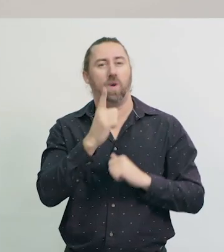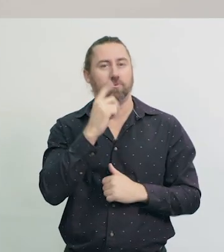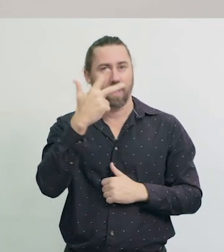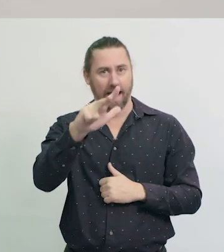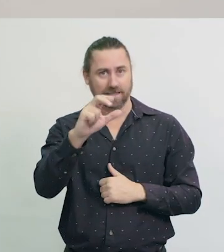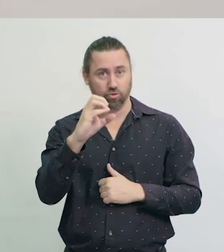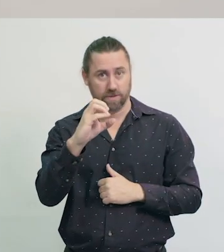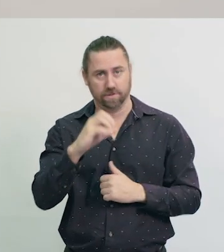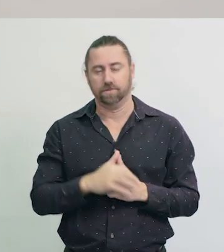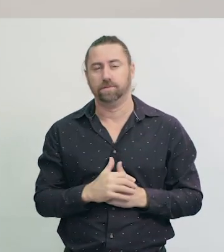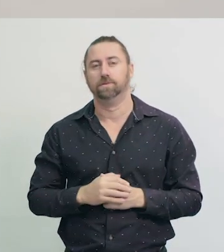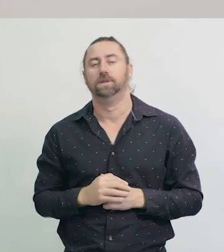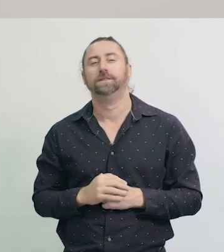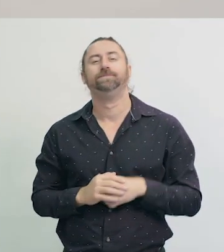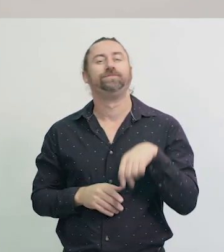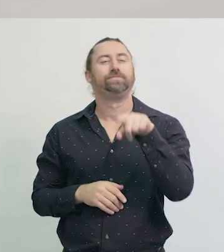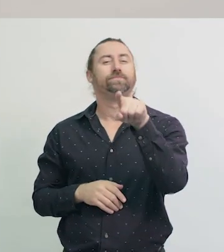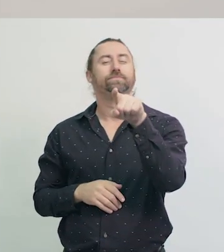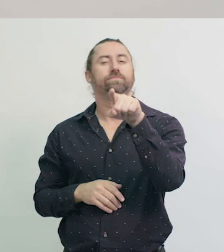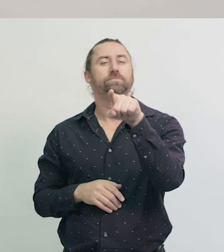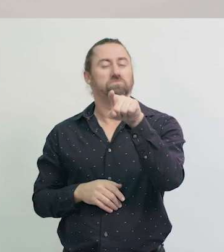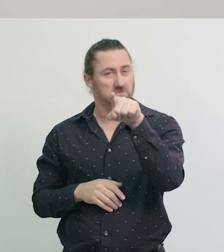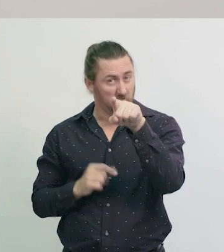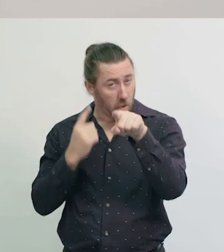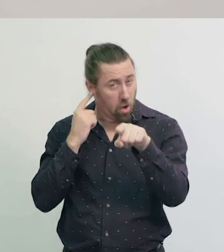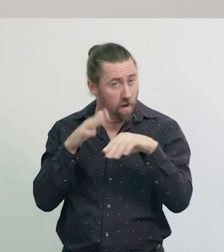You may have learned about these types of angles before.